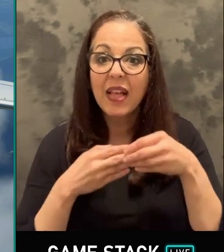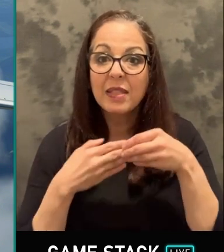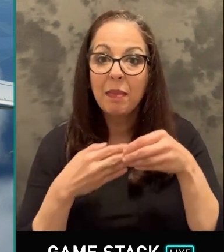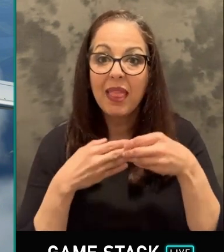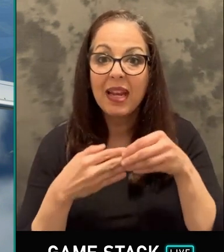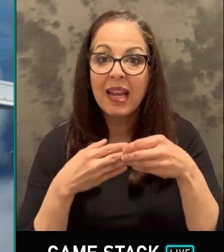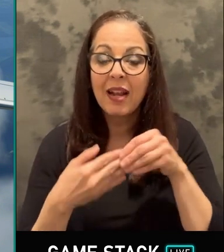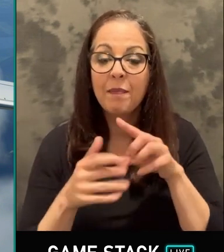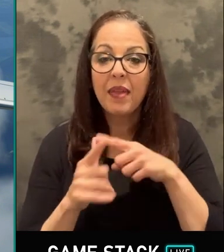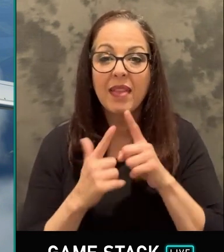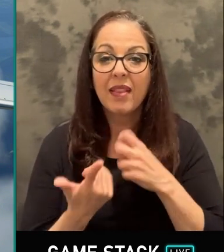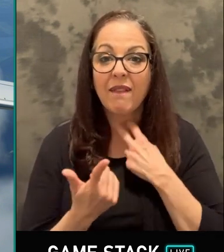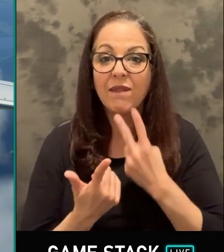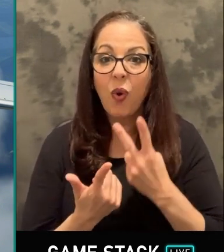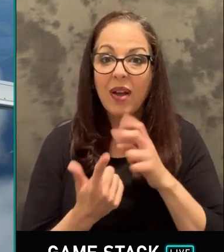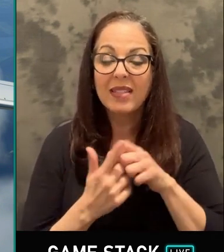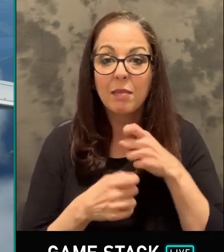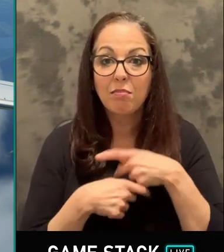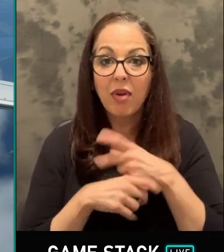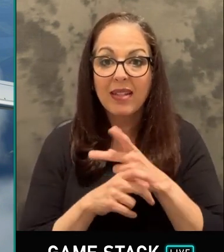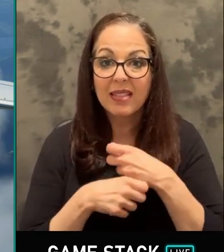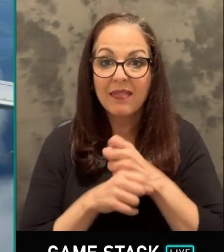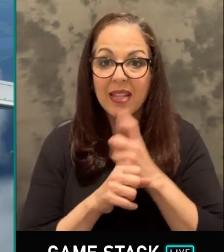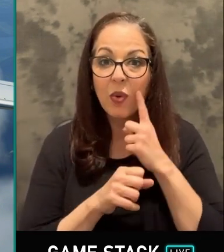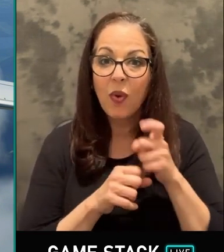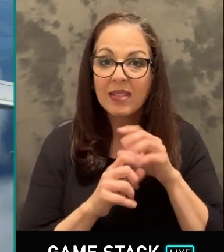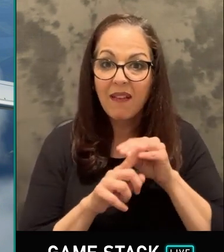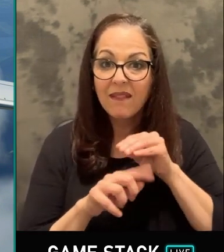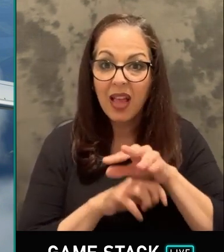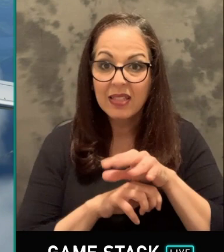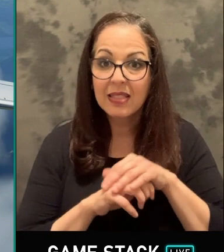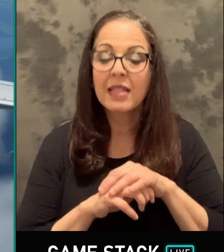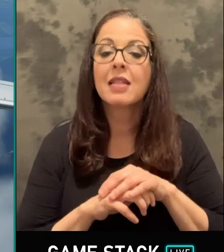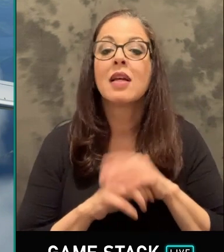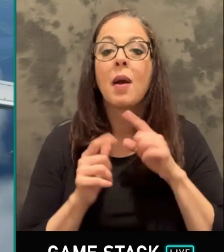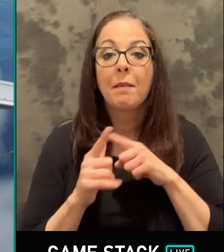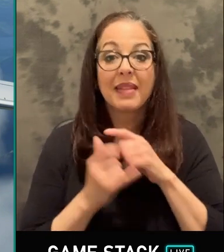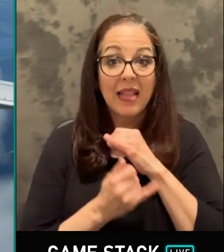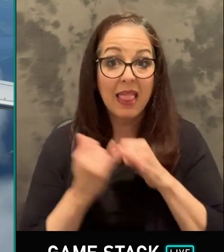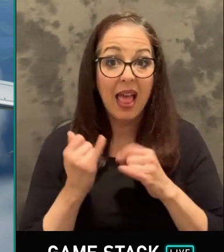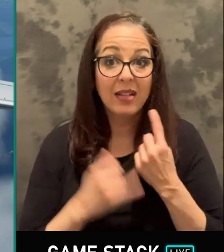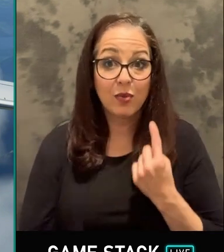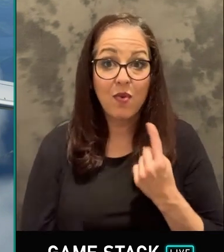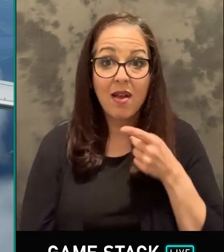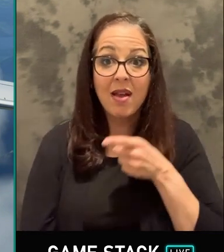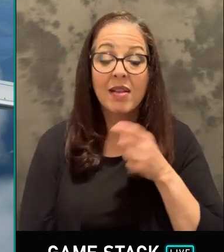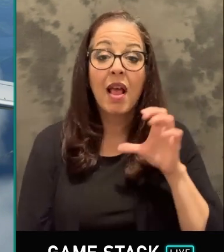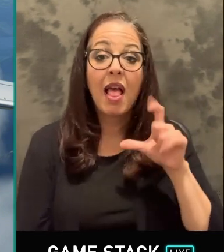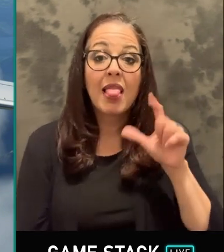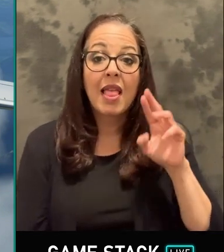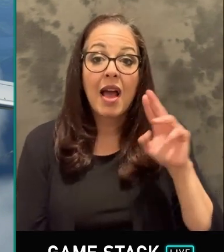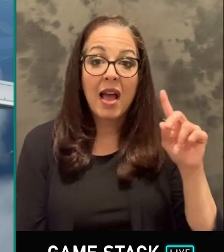wasn't always perfect due to concatenation, and the last but not least was cloud text to speech.